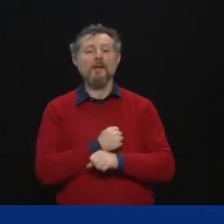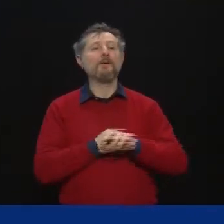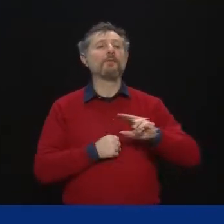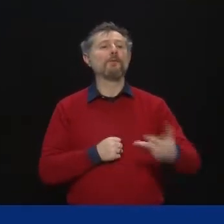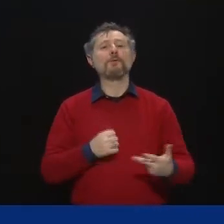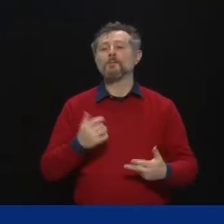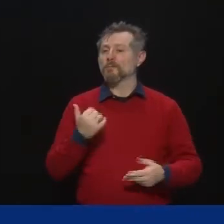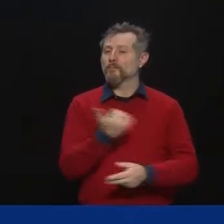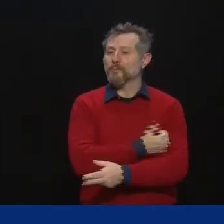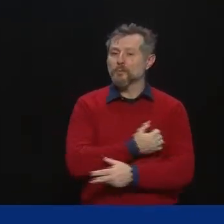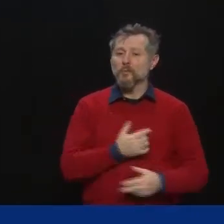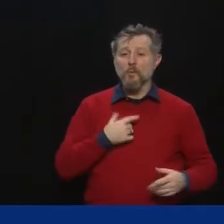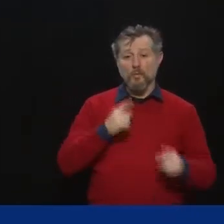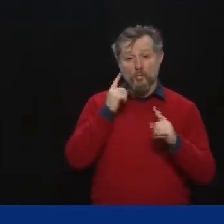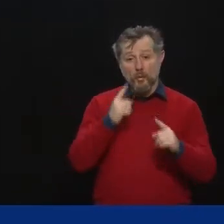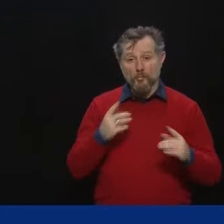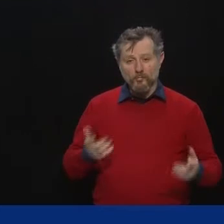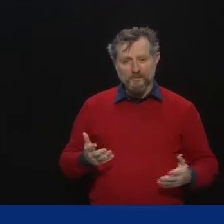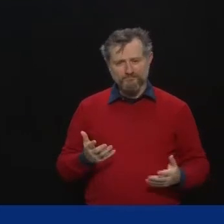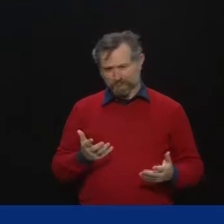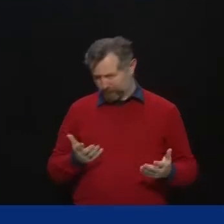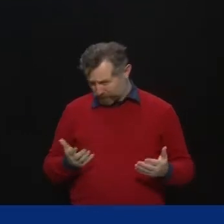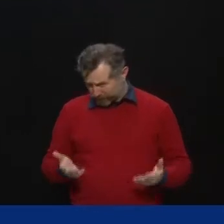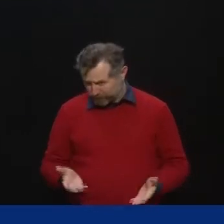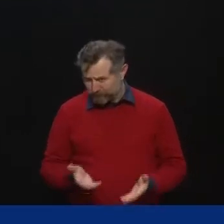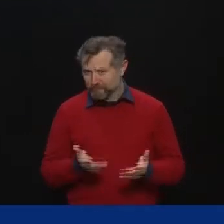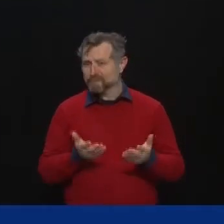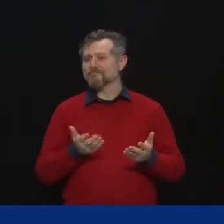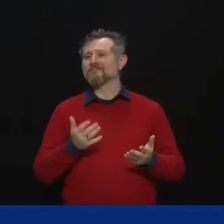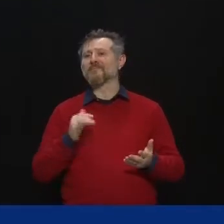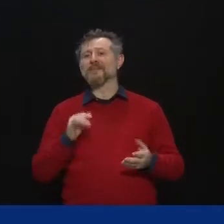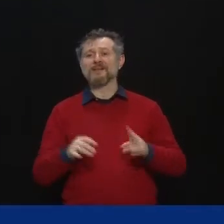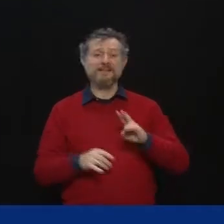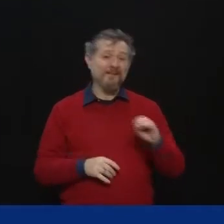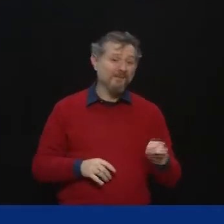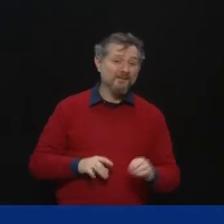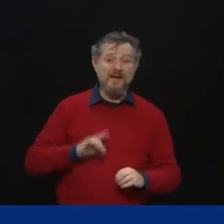SO RIGHT NOW, WE HAVE HAD ABOUT 40% OF NEW YORKERS WHO ARE ELIGIBLE FOR A BOOSTER GET ONE.